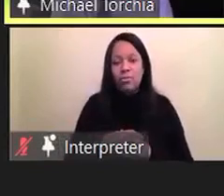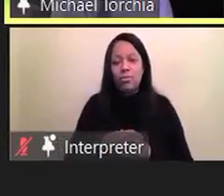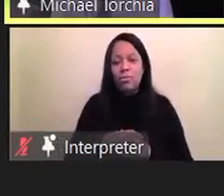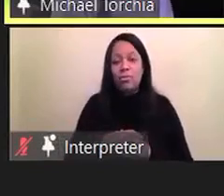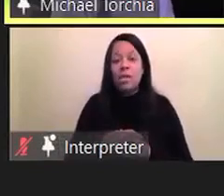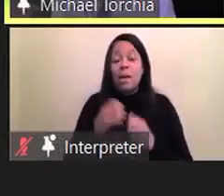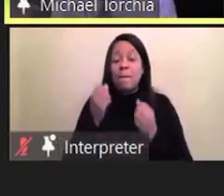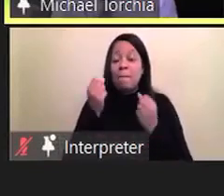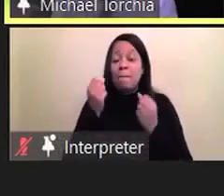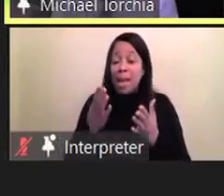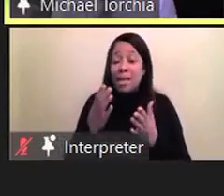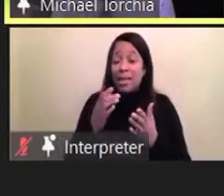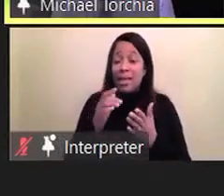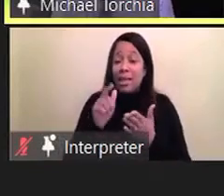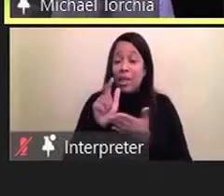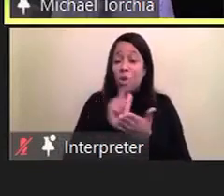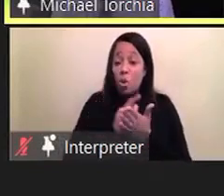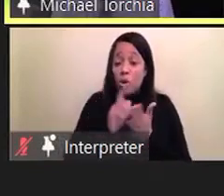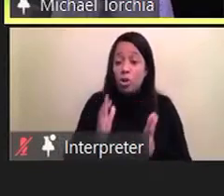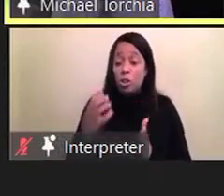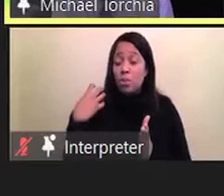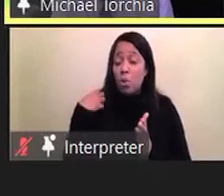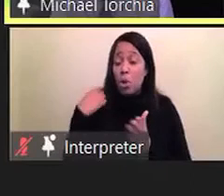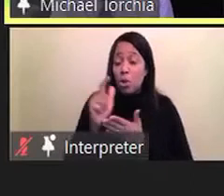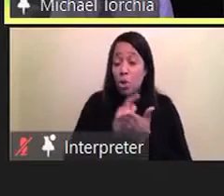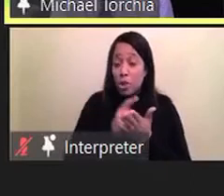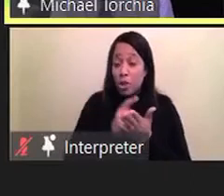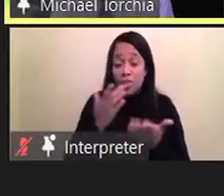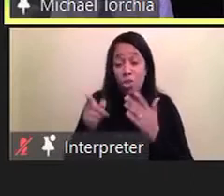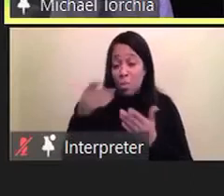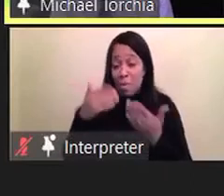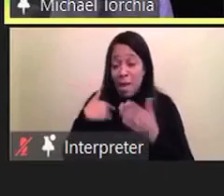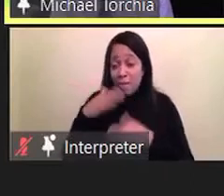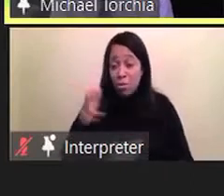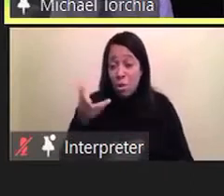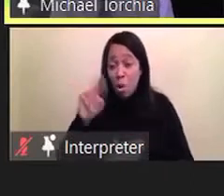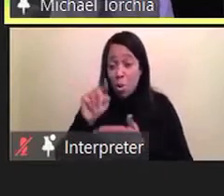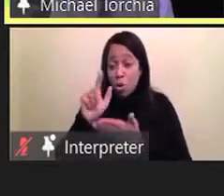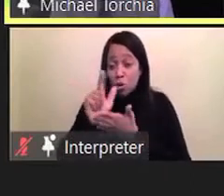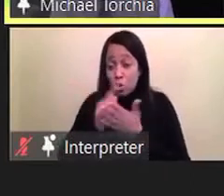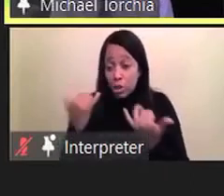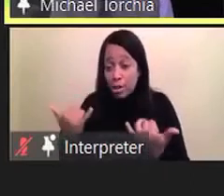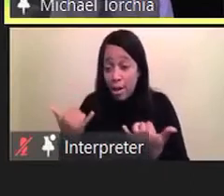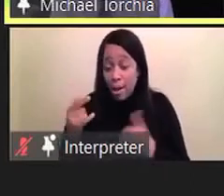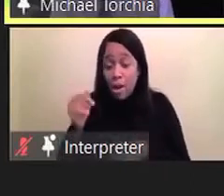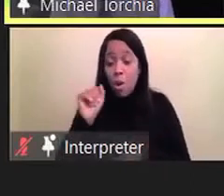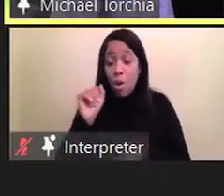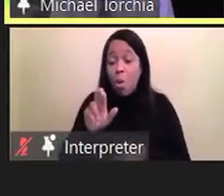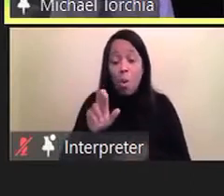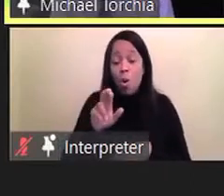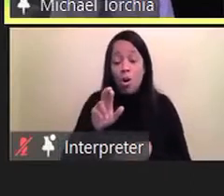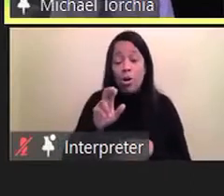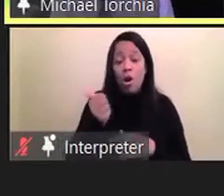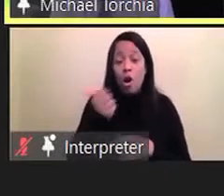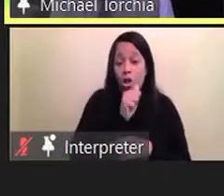you may have attorneys that represent the company now or that you deal with that will come in.